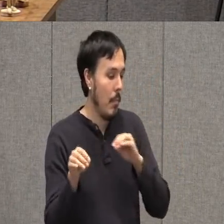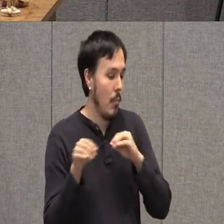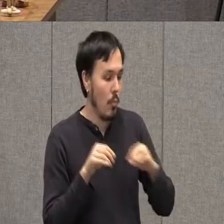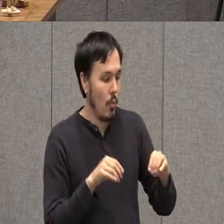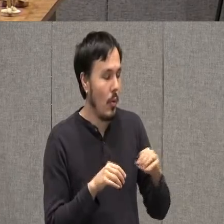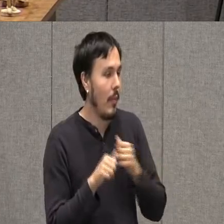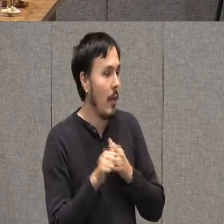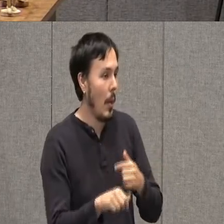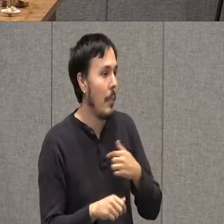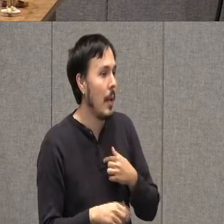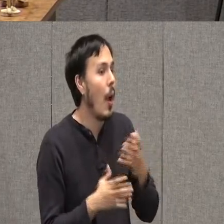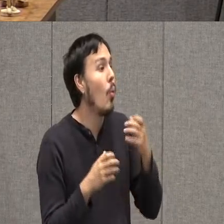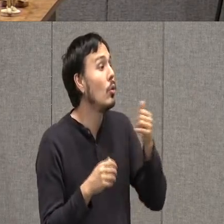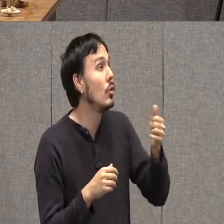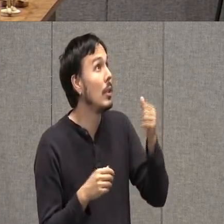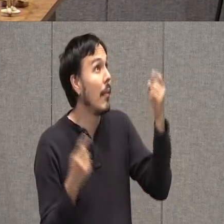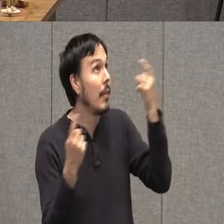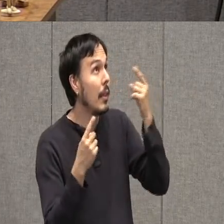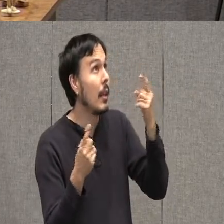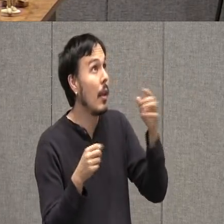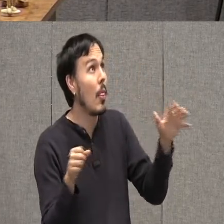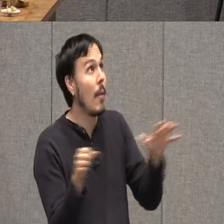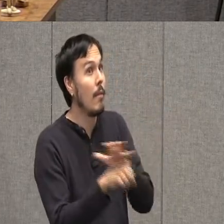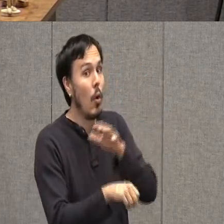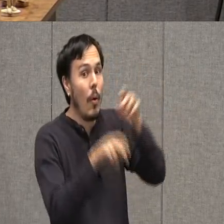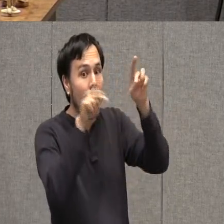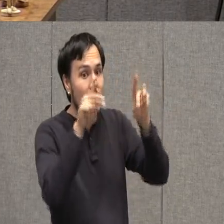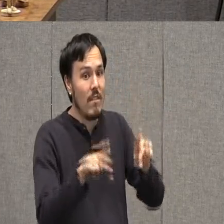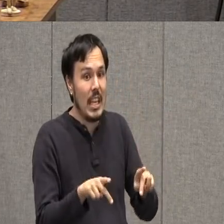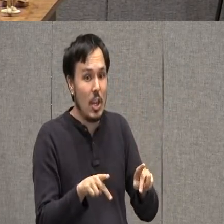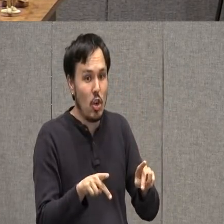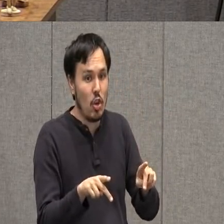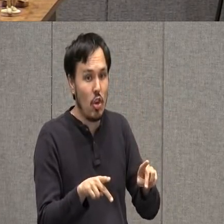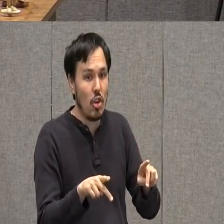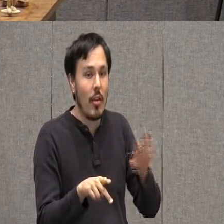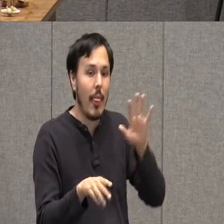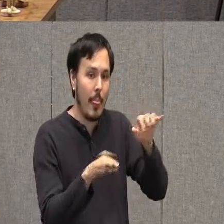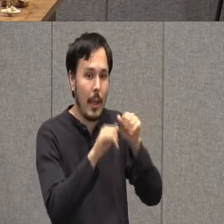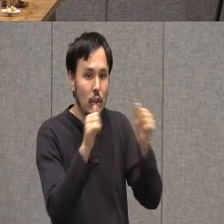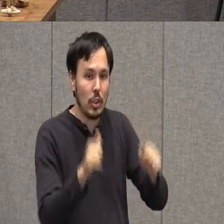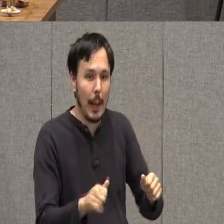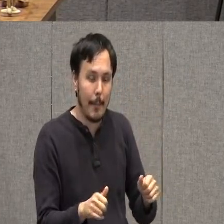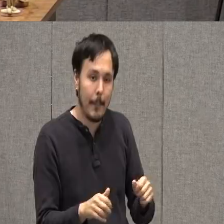in full figured shapes, artists. Let's move up. Let's skip the gesture drawing this time